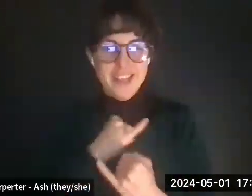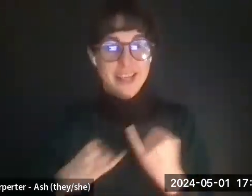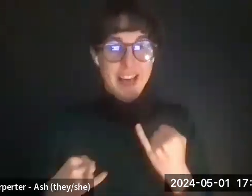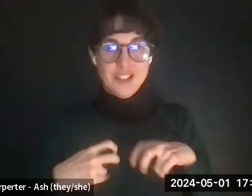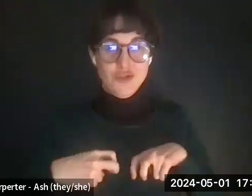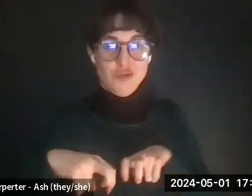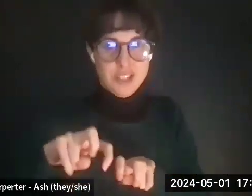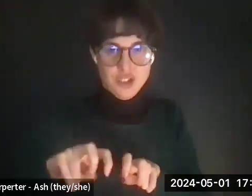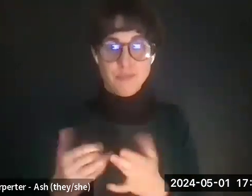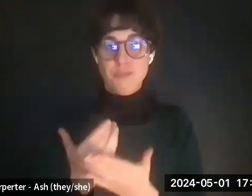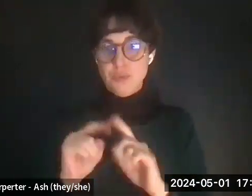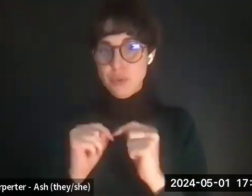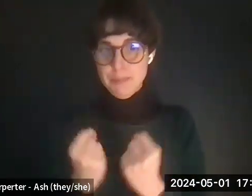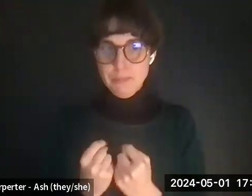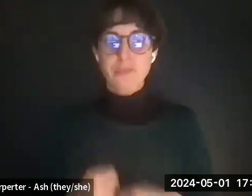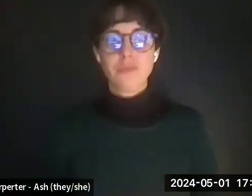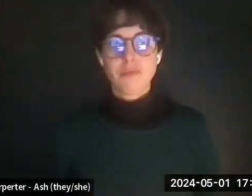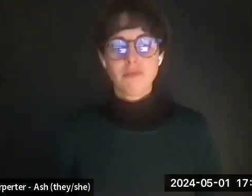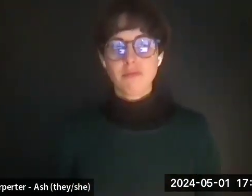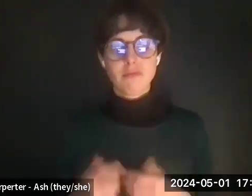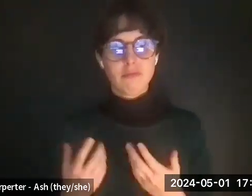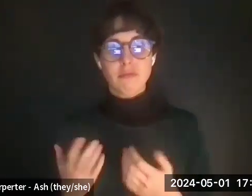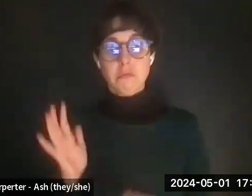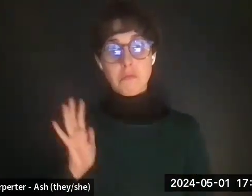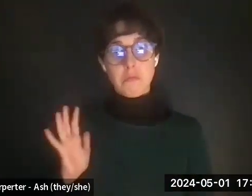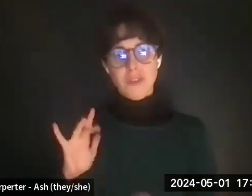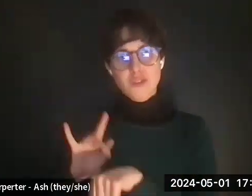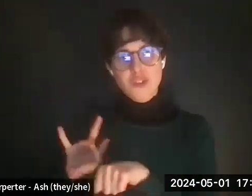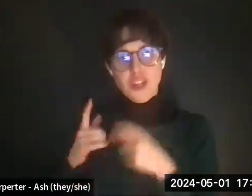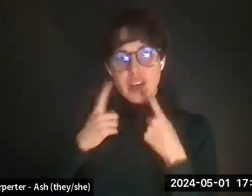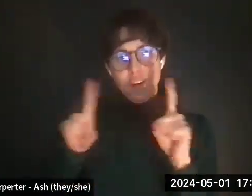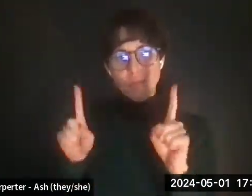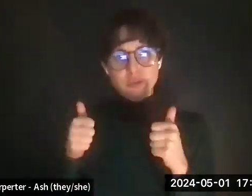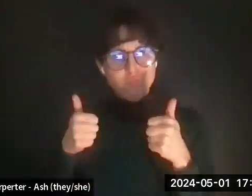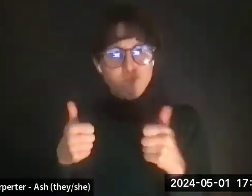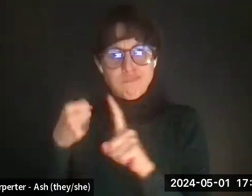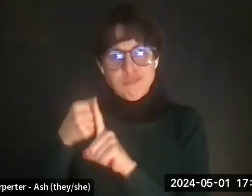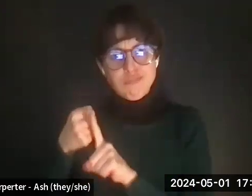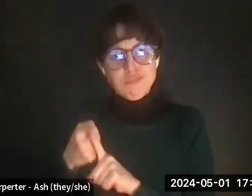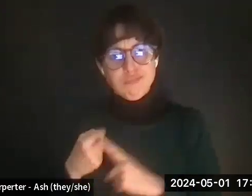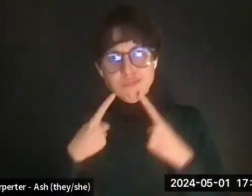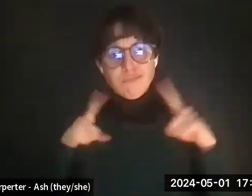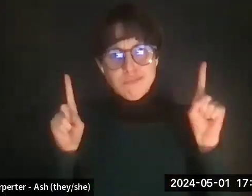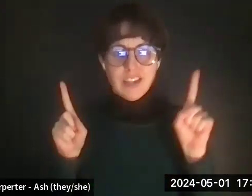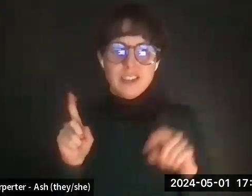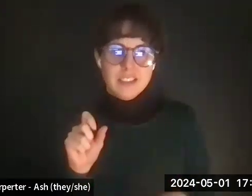and we had some great early accomplishments. And not only do we can say anecdotally that we do, we can show you the data